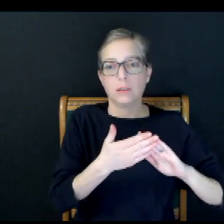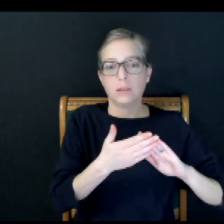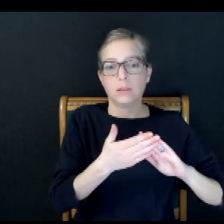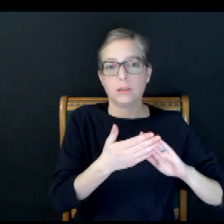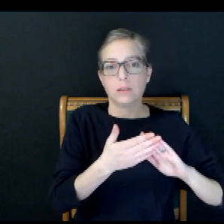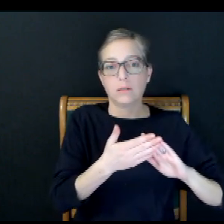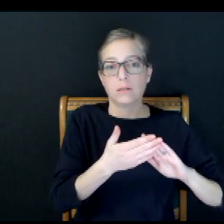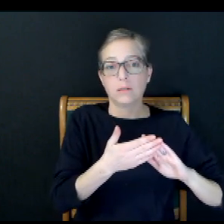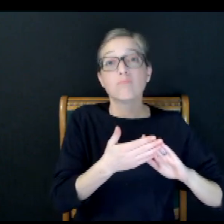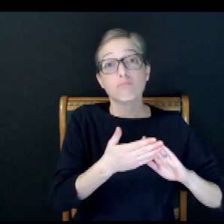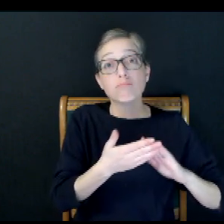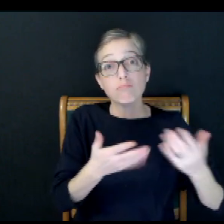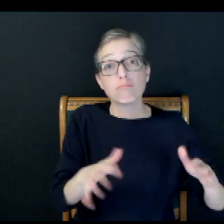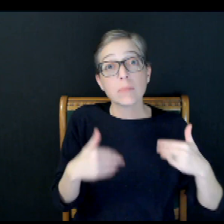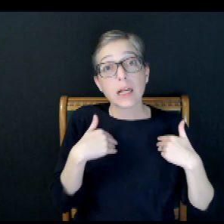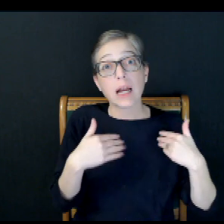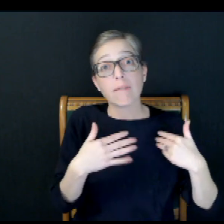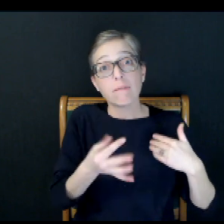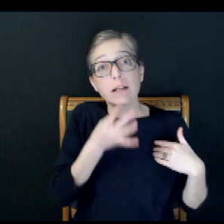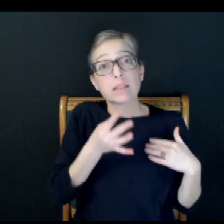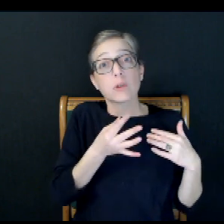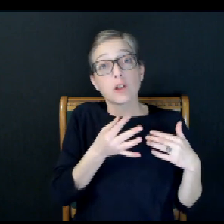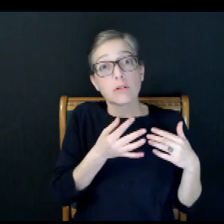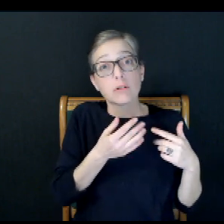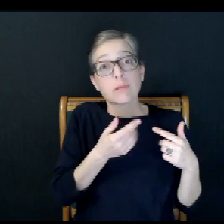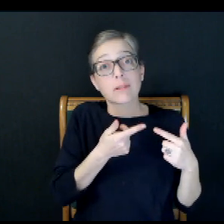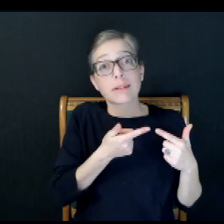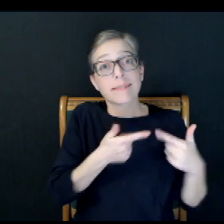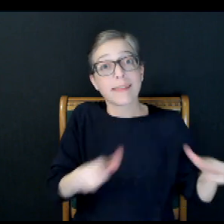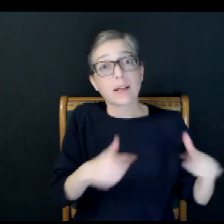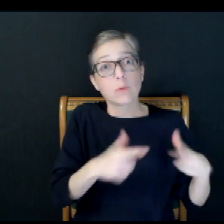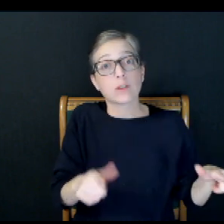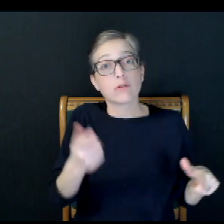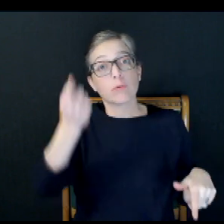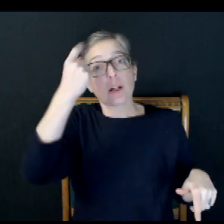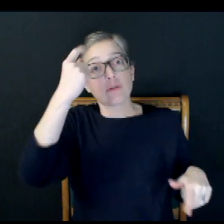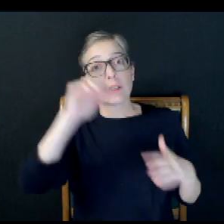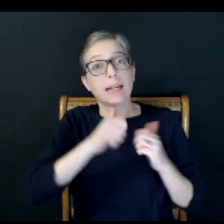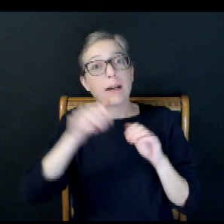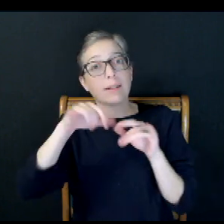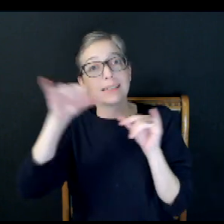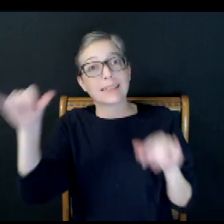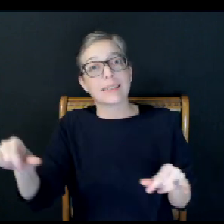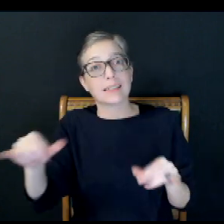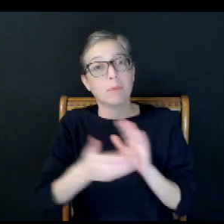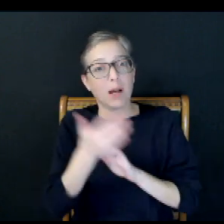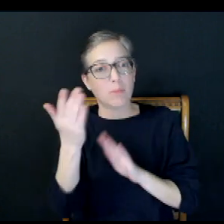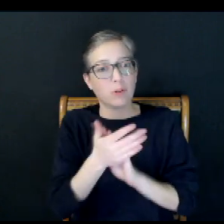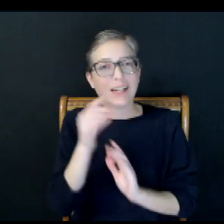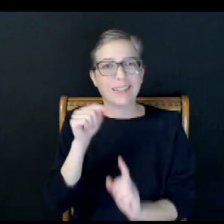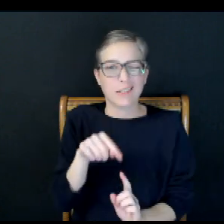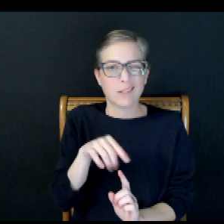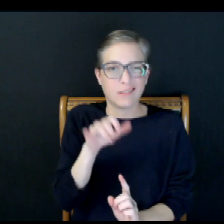and understanding of how systems like Medicaid operate. They were really our great opportunity for us to